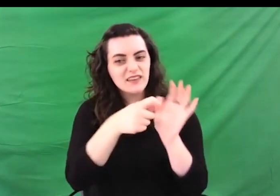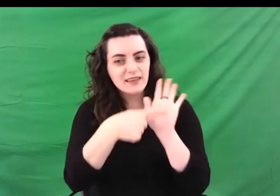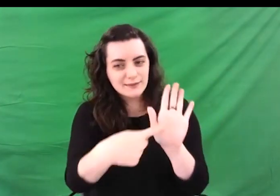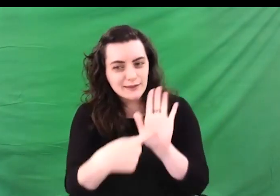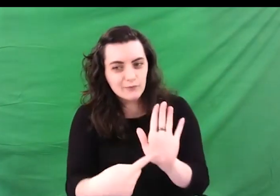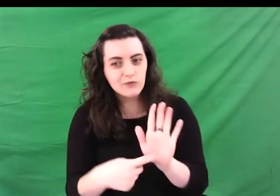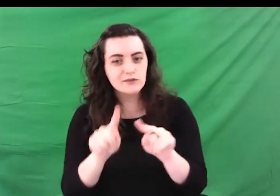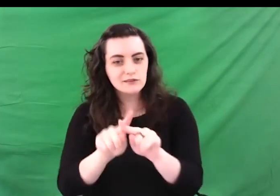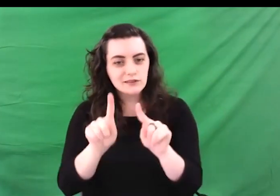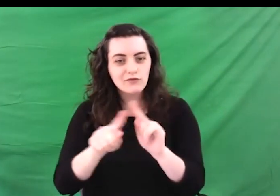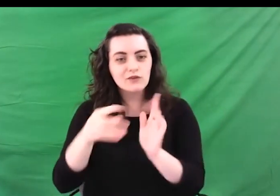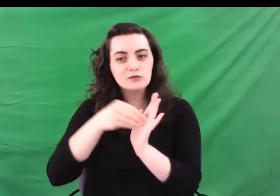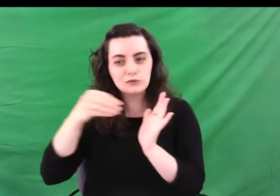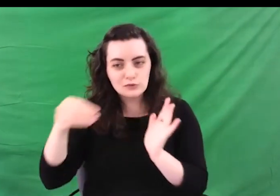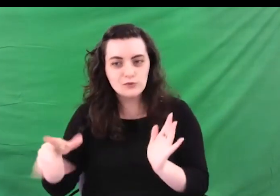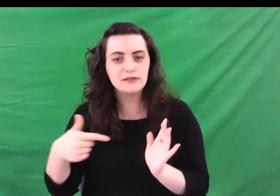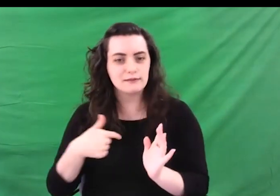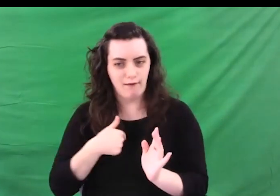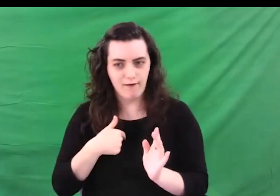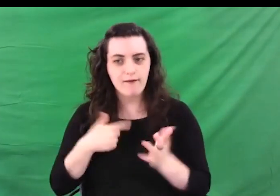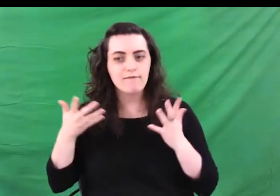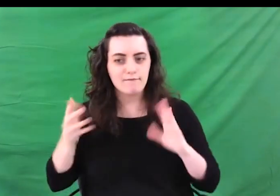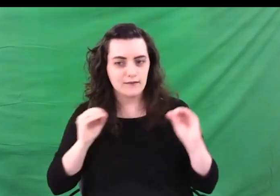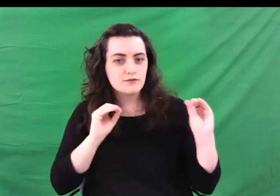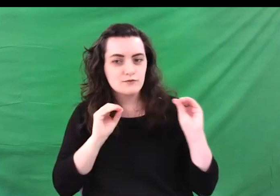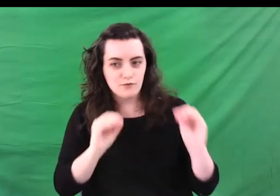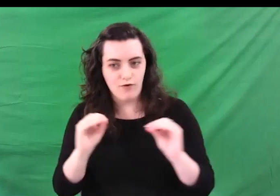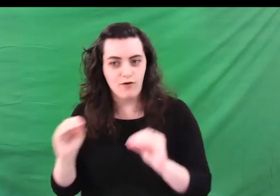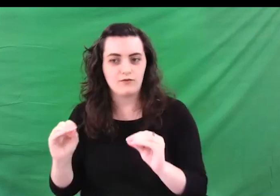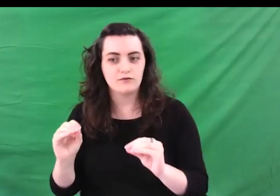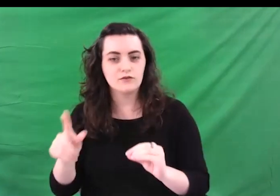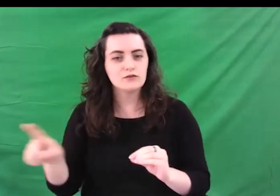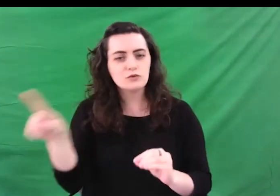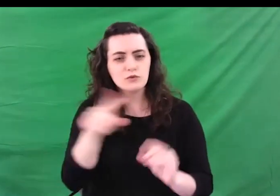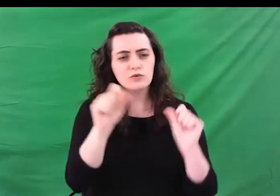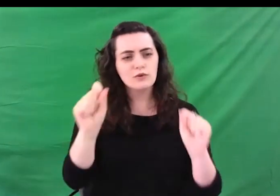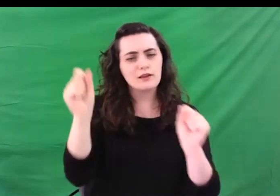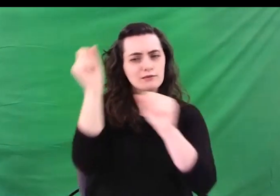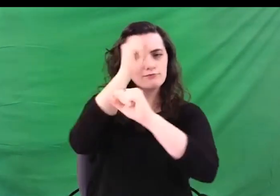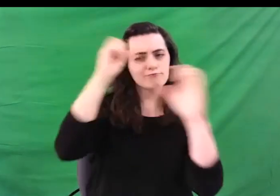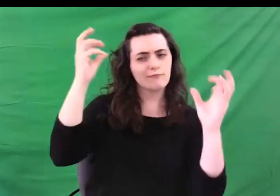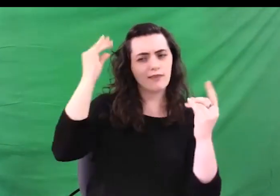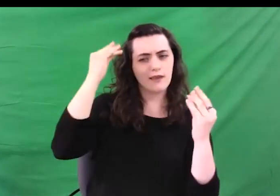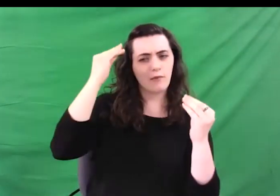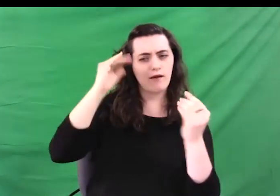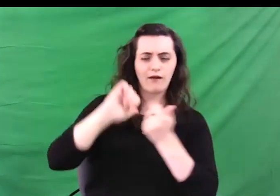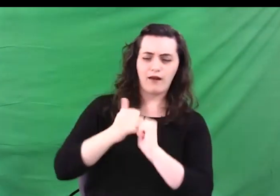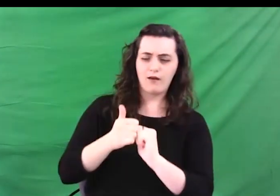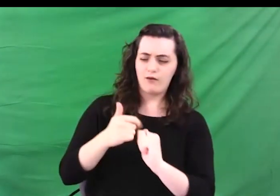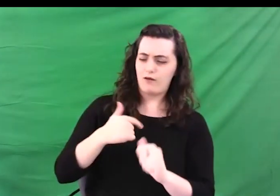that I have taught so that you can think about, well, how could I use this with my students?